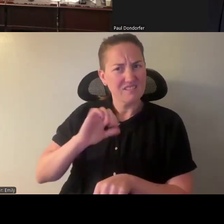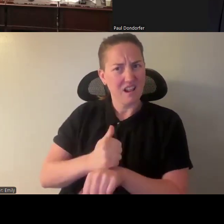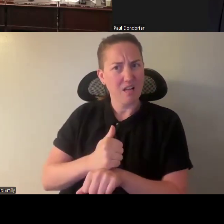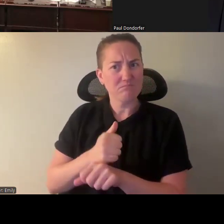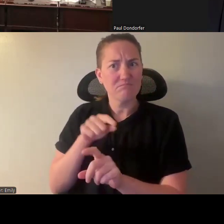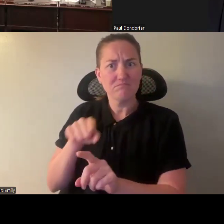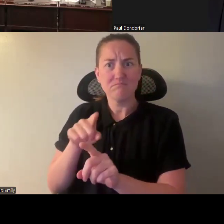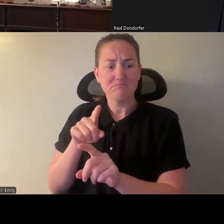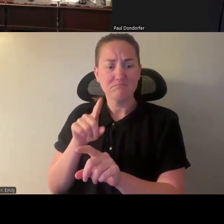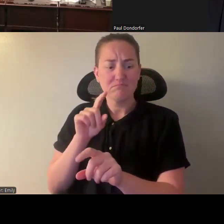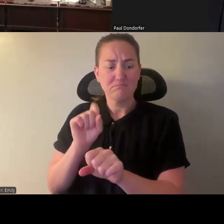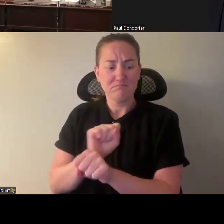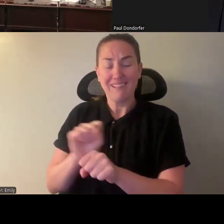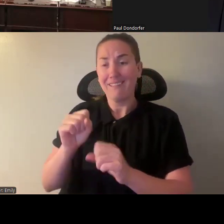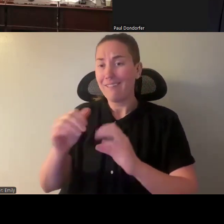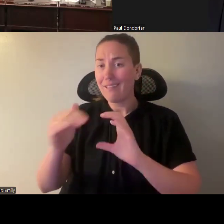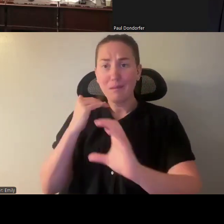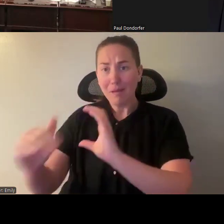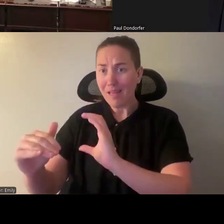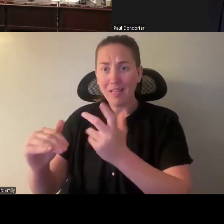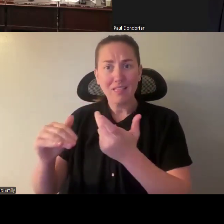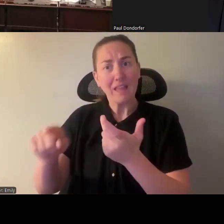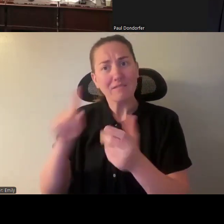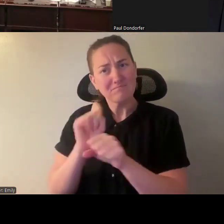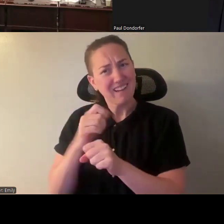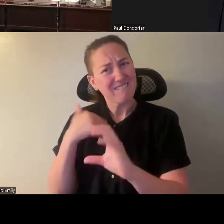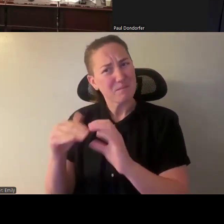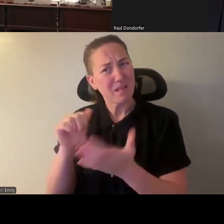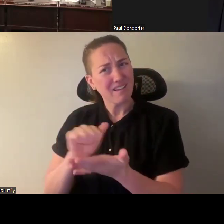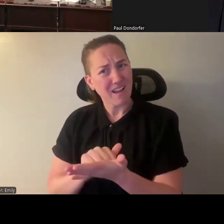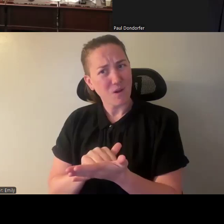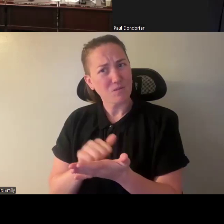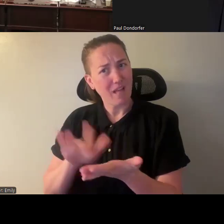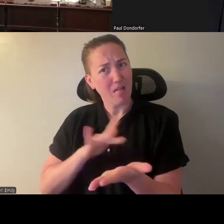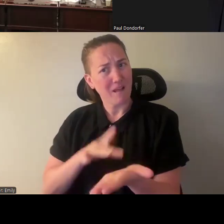it can be just emailed to their they have an email account on their iPads Why can't it be